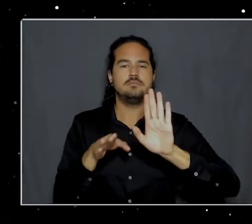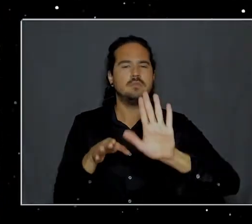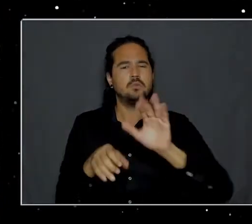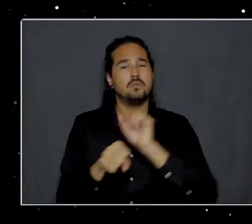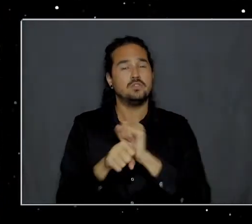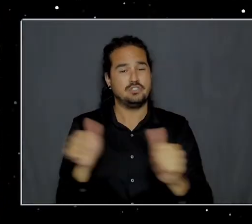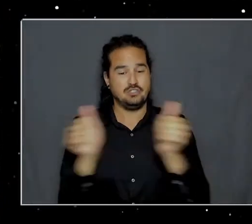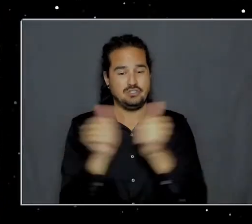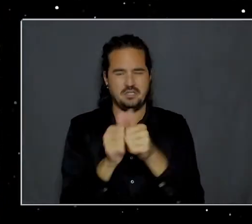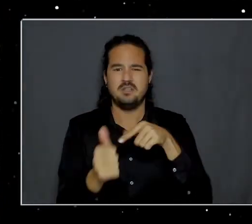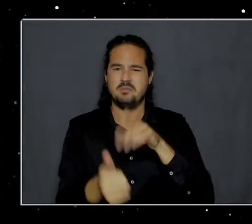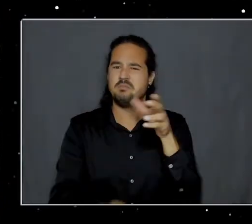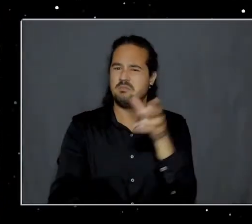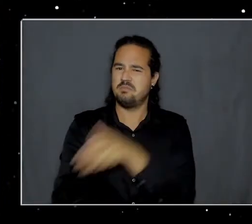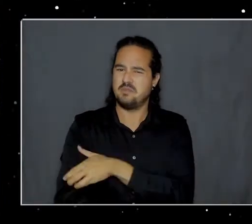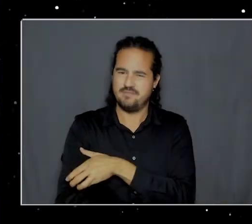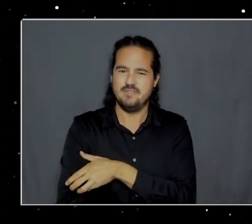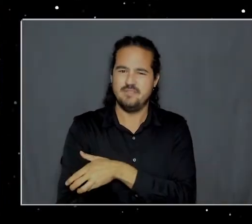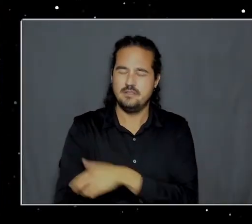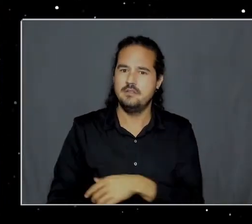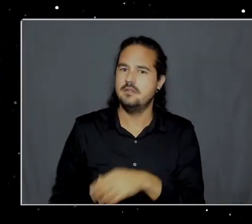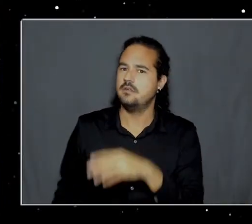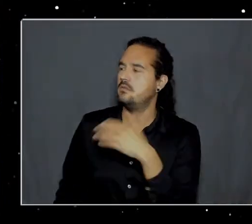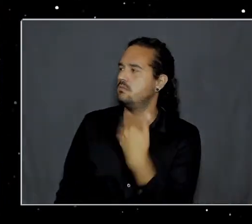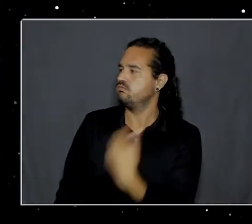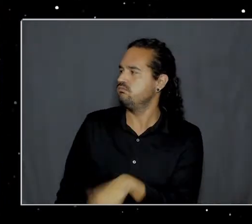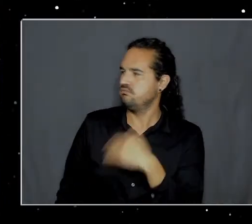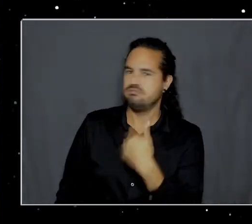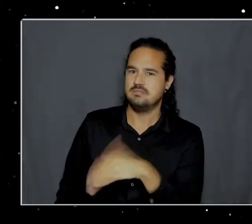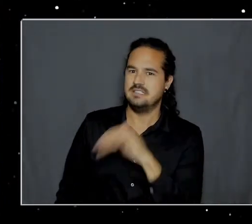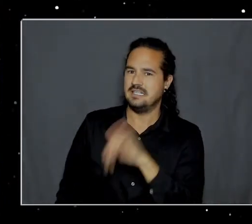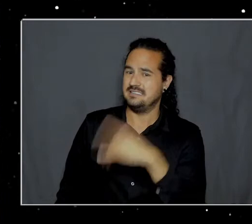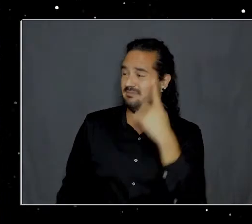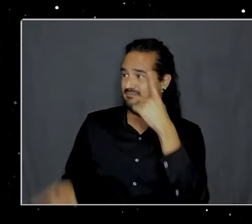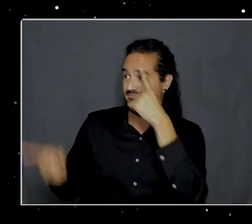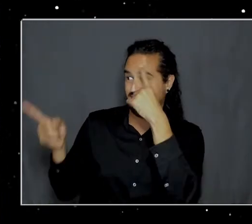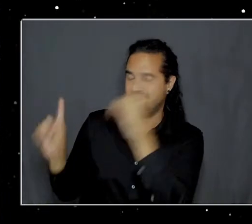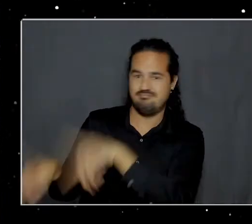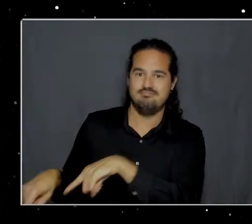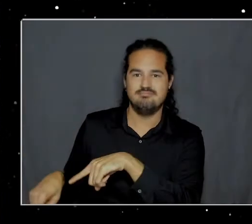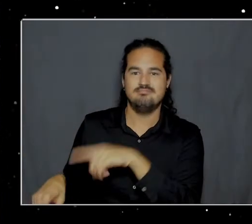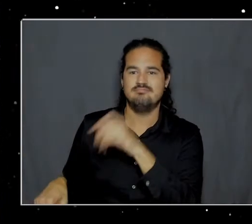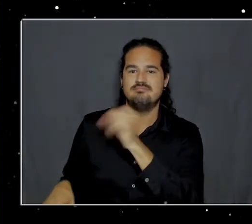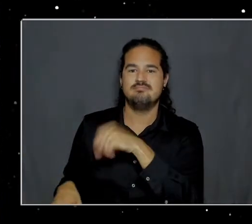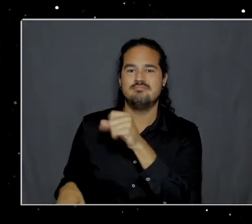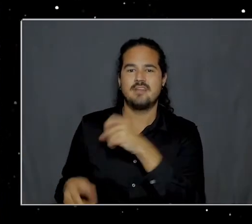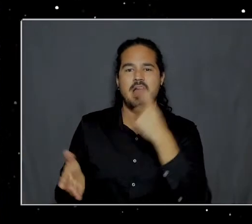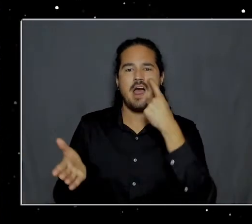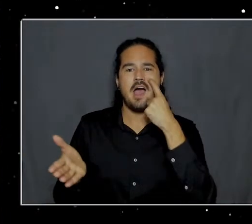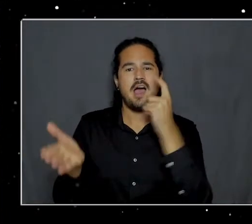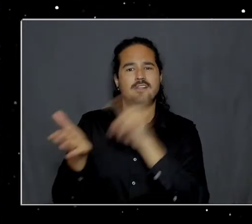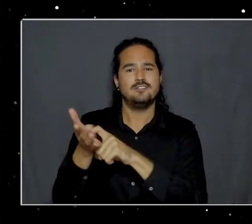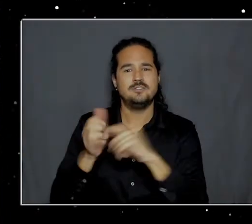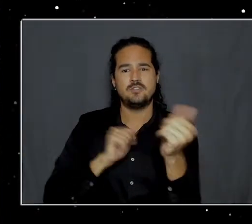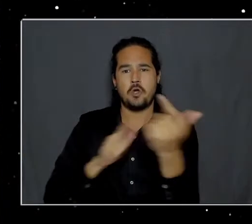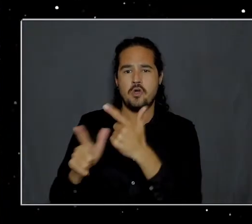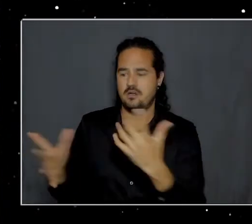TOGETHER IS PART OF THE BEAUTY, BECAUSE TOGETHER, IF WE TURN TOWARD EACH OTHER, INSTEAD OF TURNING ON EACH OTHER, WE'LL BE FINE. MICHELE STORMS: THAT REALLY SOUNDS JUST ABOUT RIGHT.